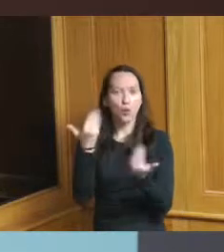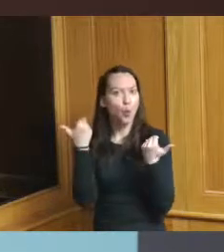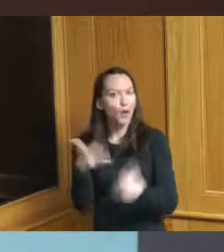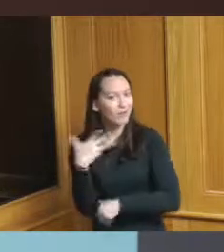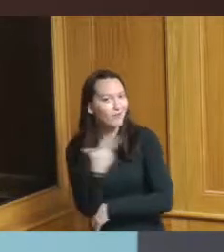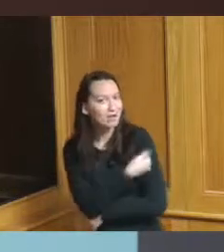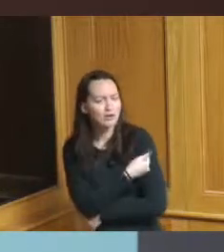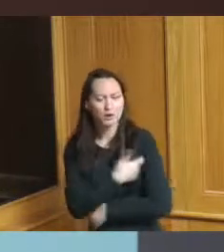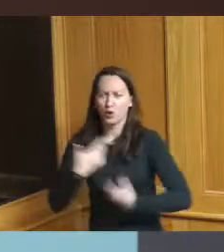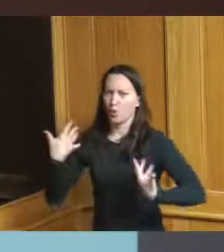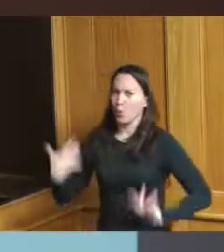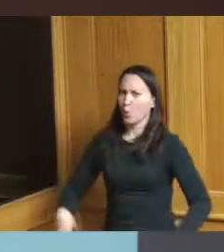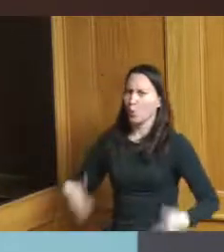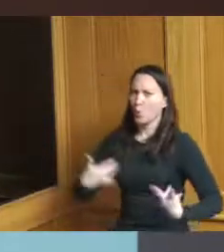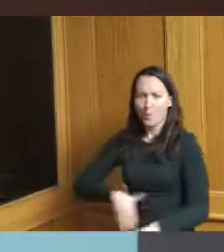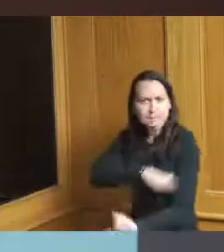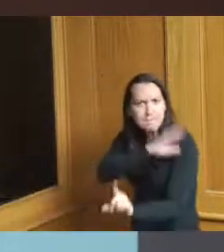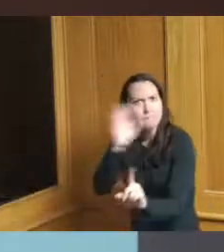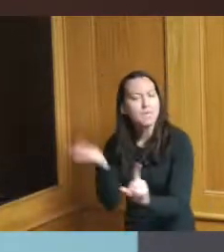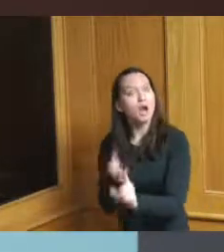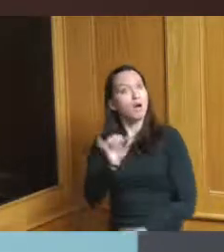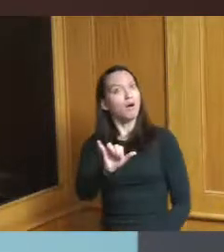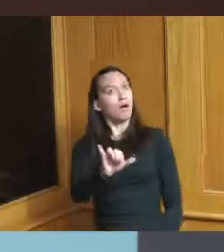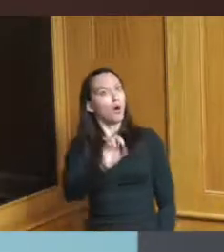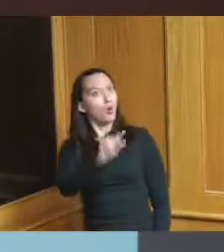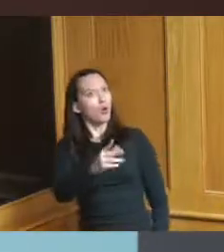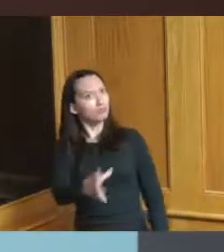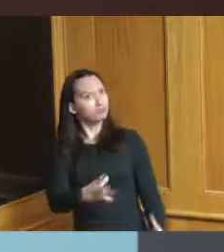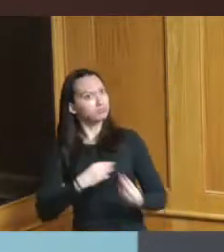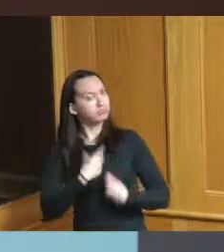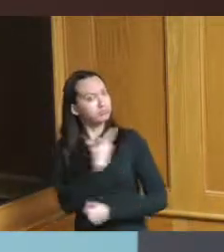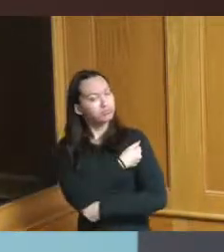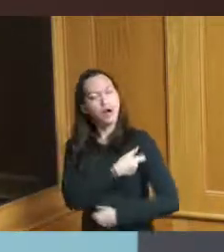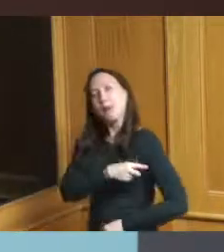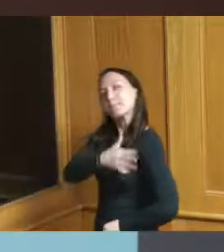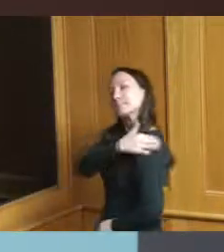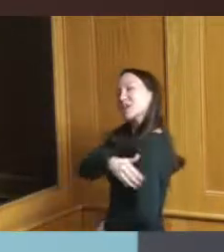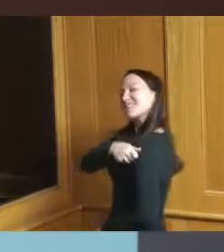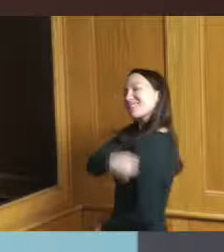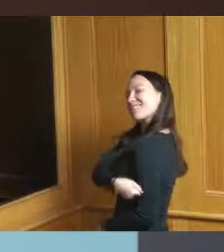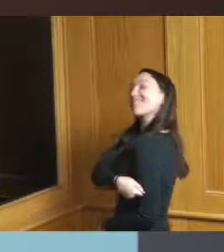that's a huge difference so what does this mean for us are our doctors no longer